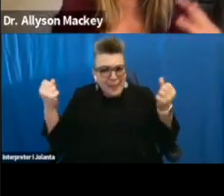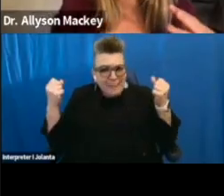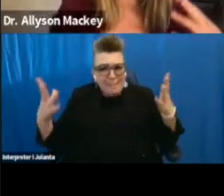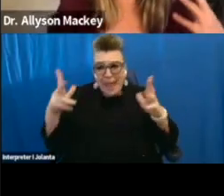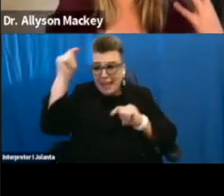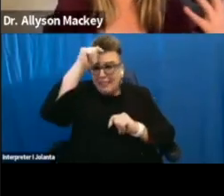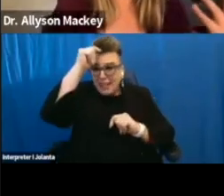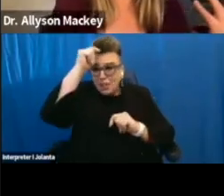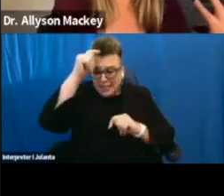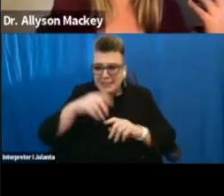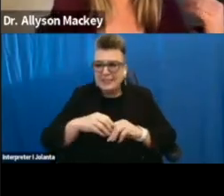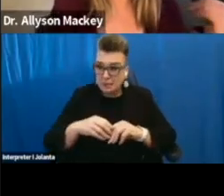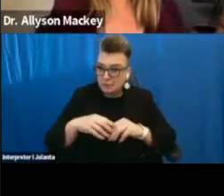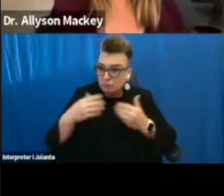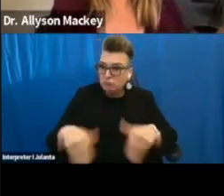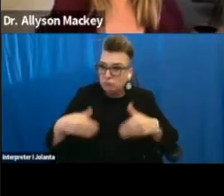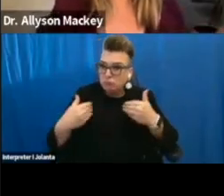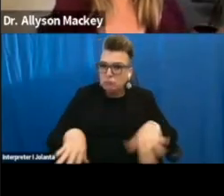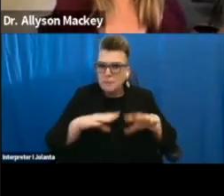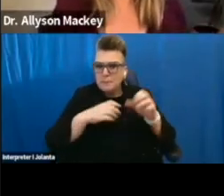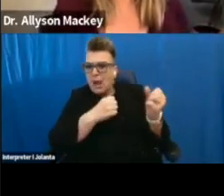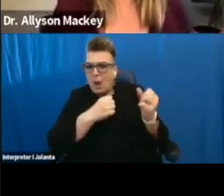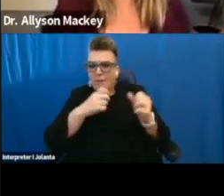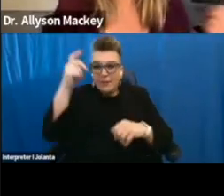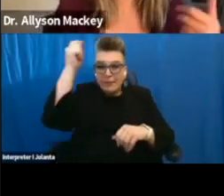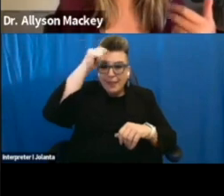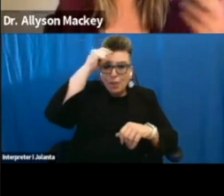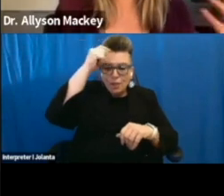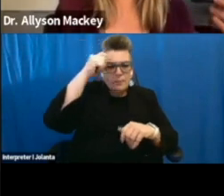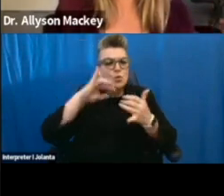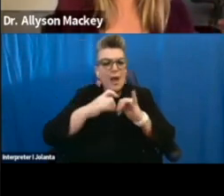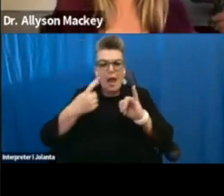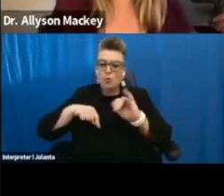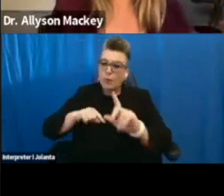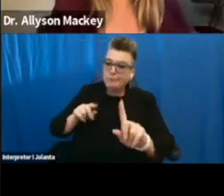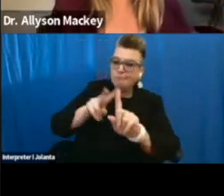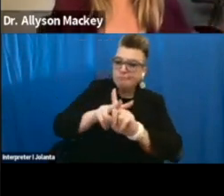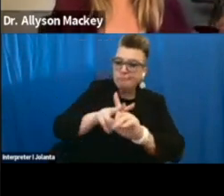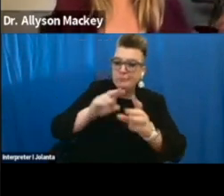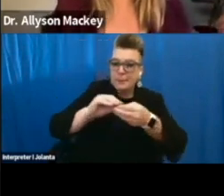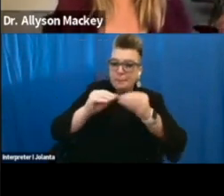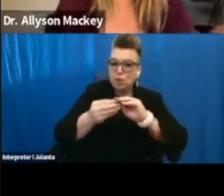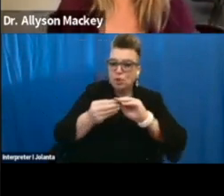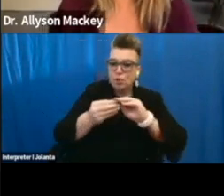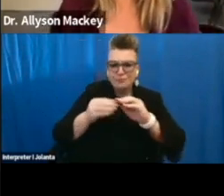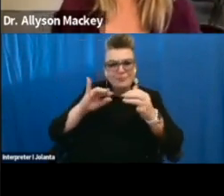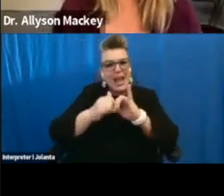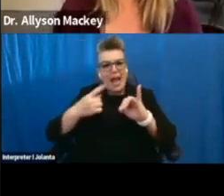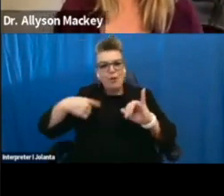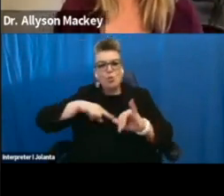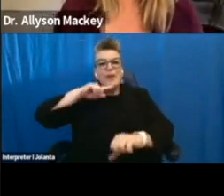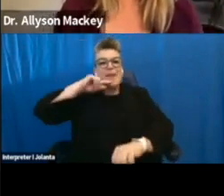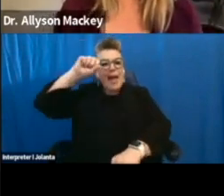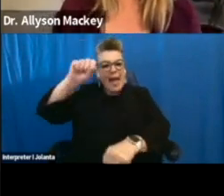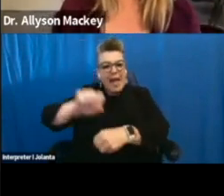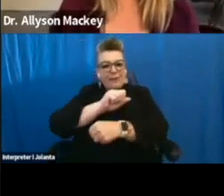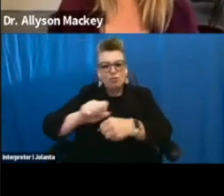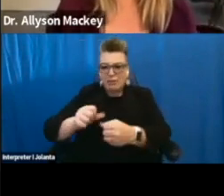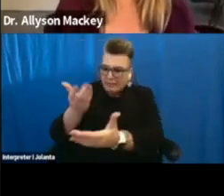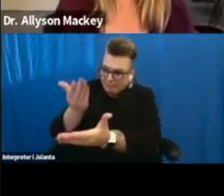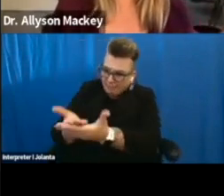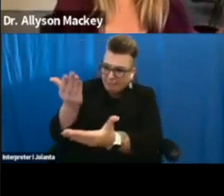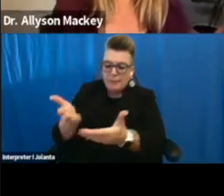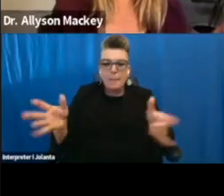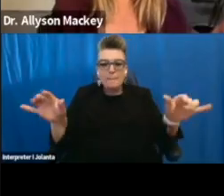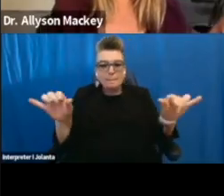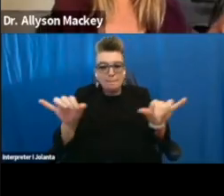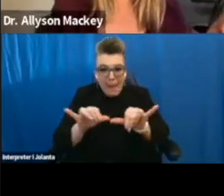actually putting numbers on these axes how can we actually measure plasticity in developing humans